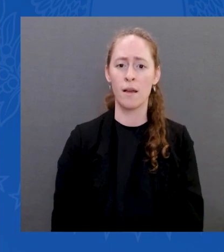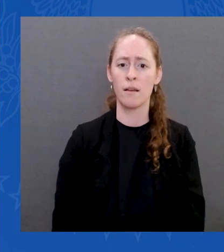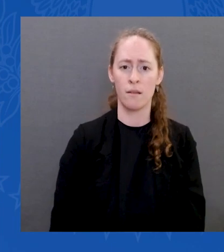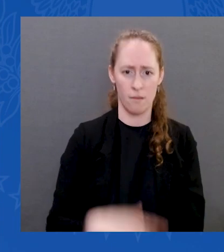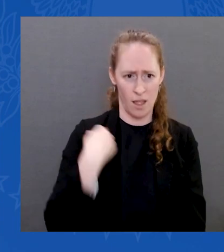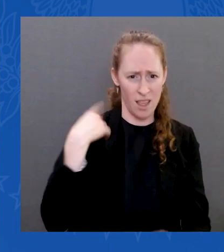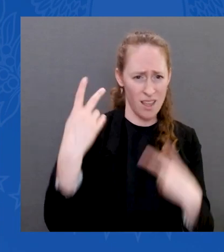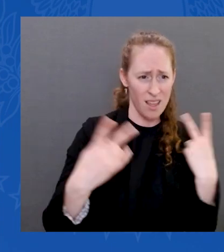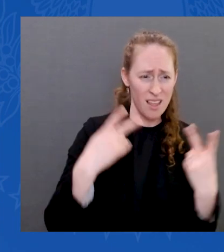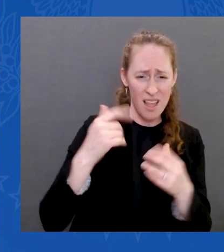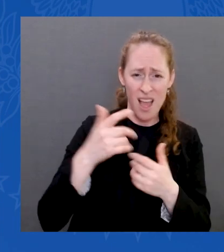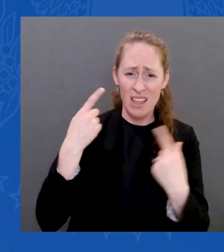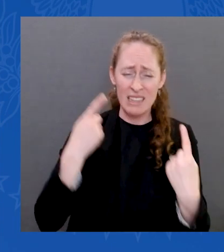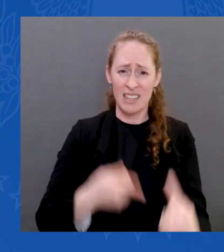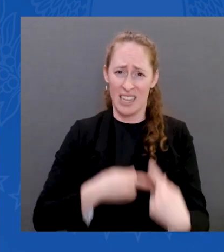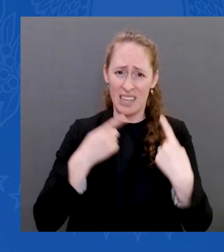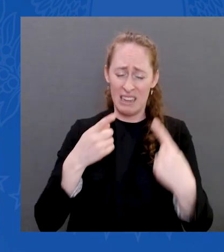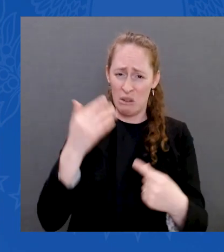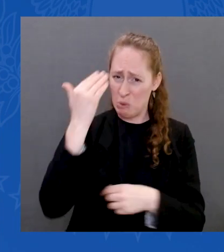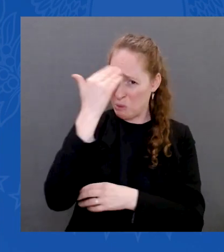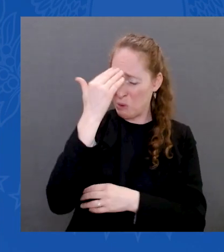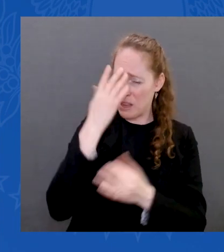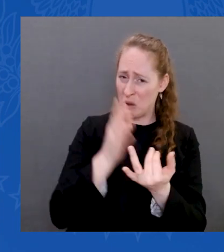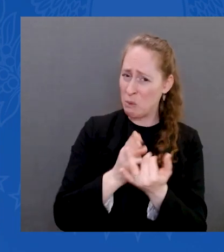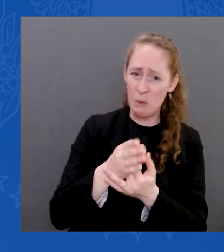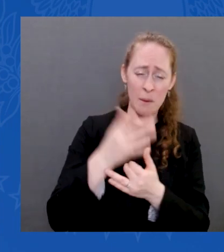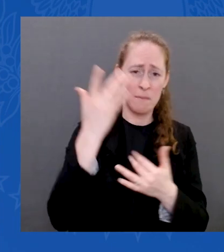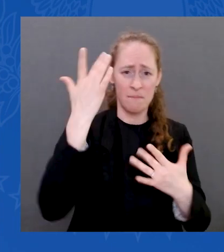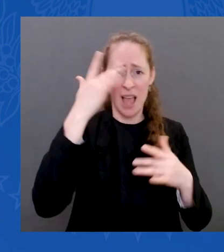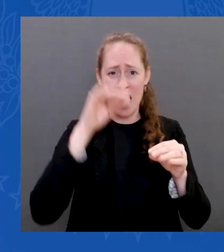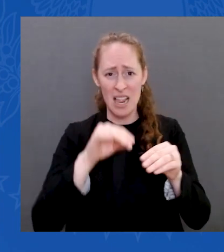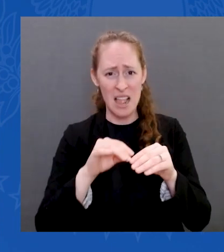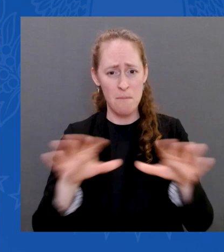There was so much heroic work to help kids connect,